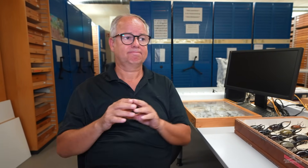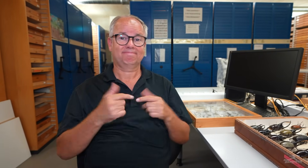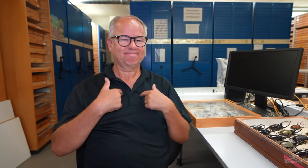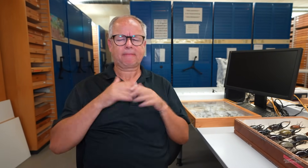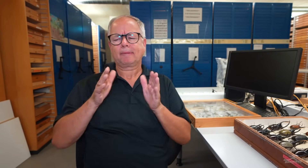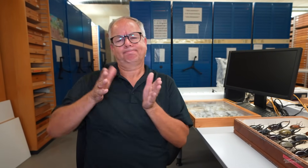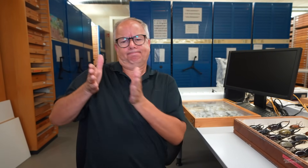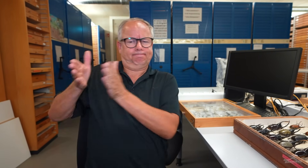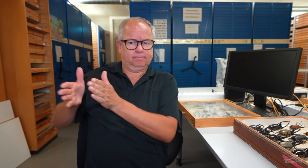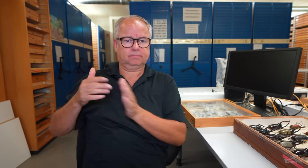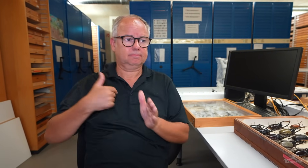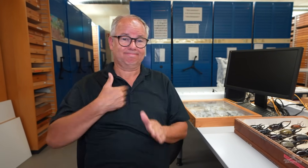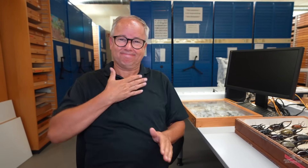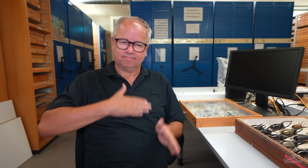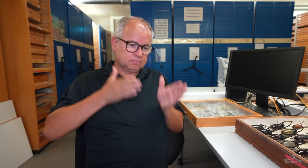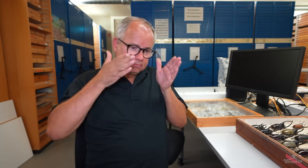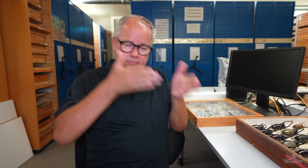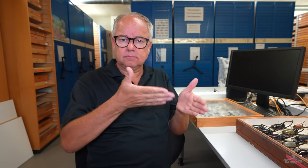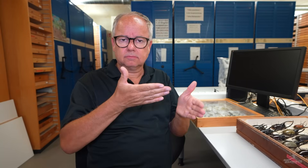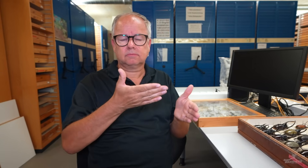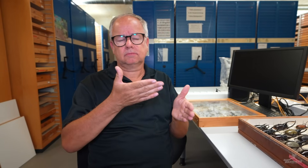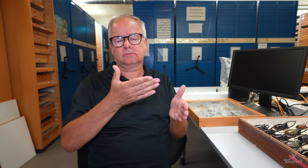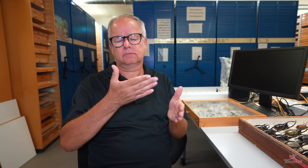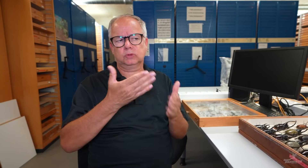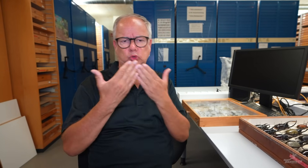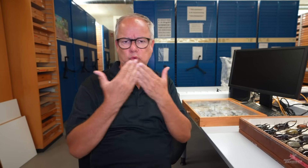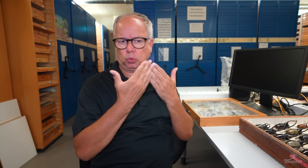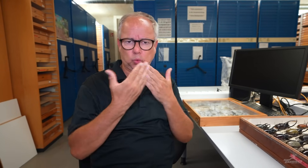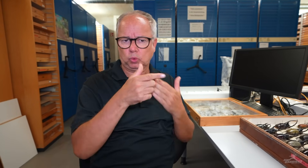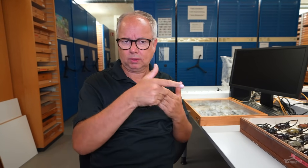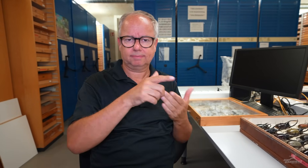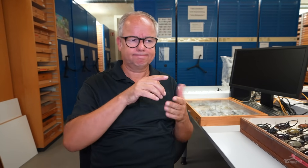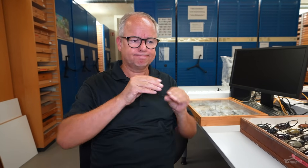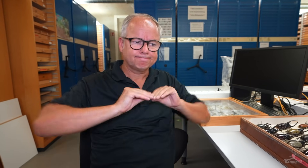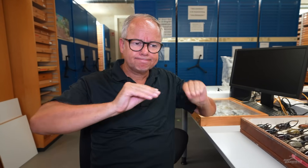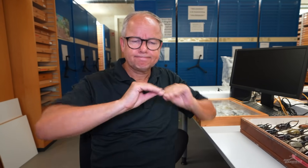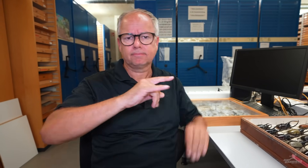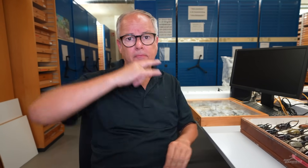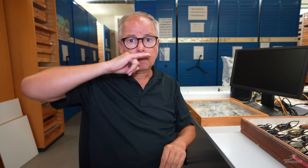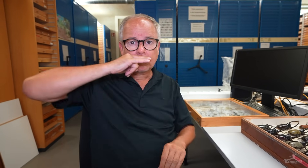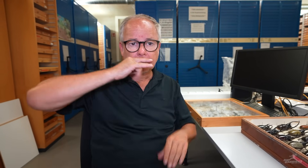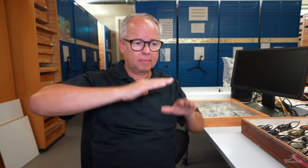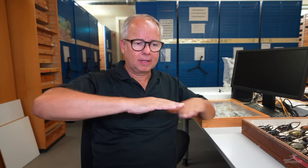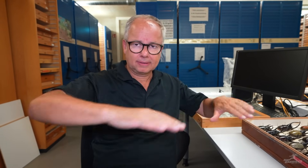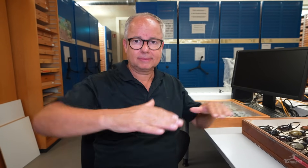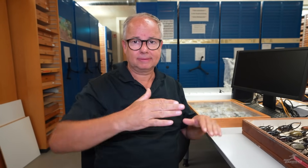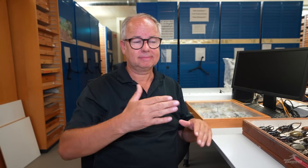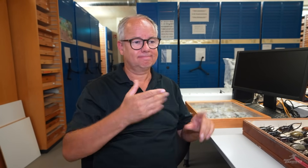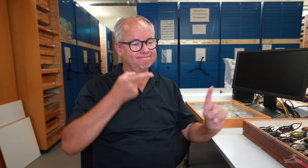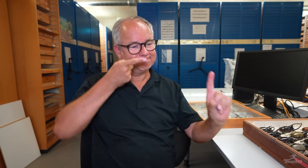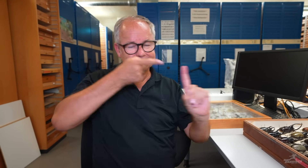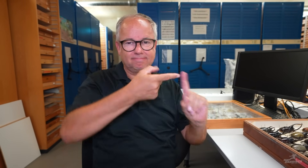I want to find a real scientist who has higher education in this field.